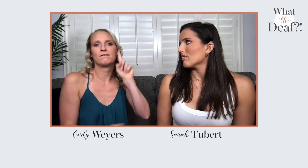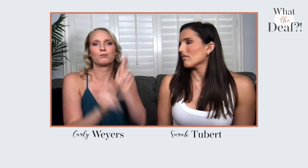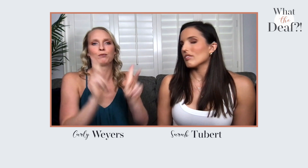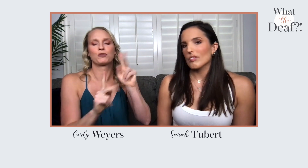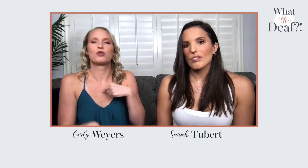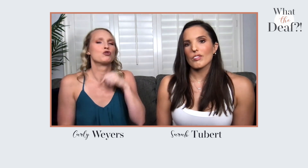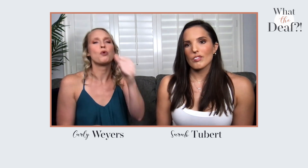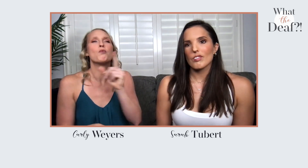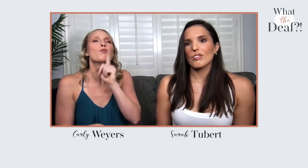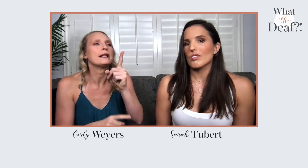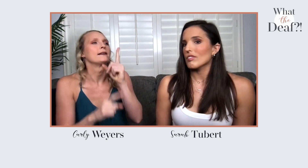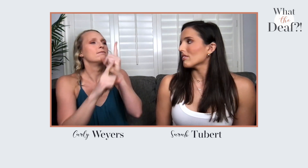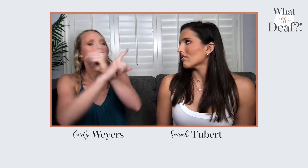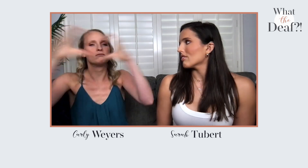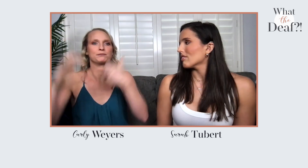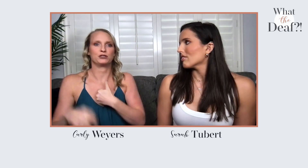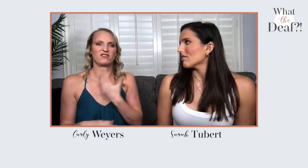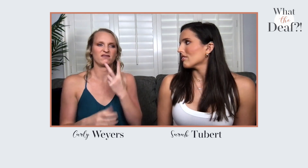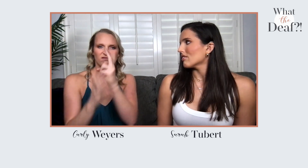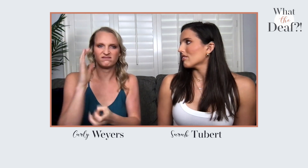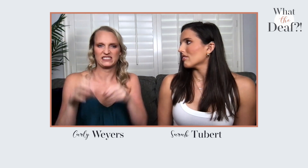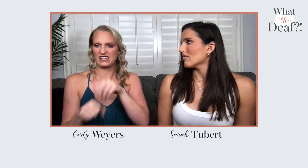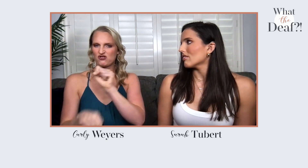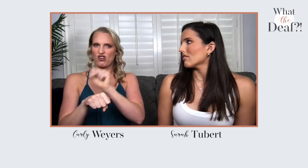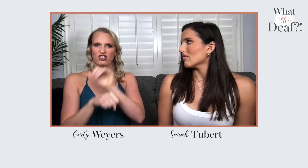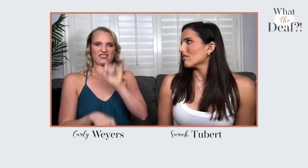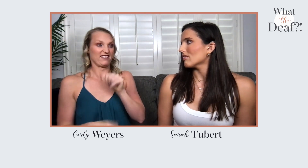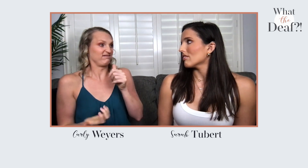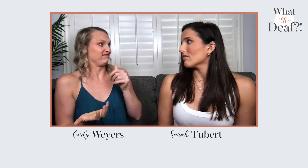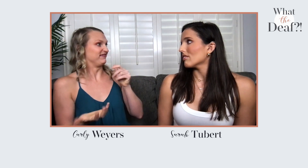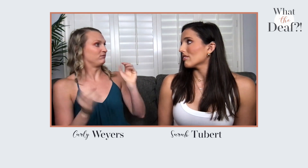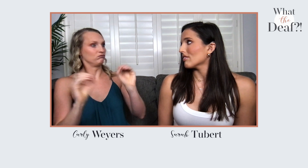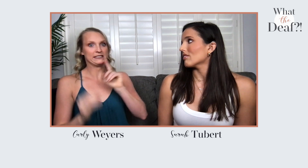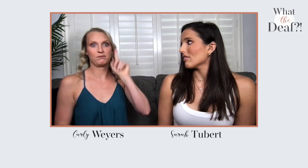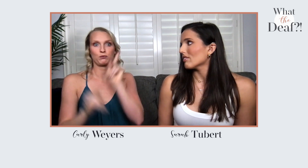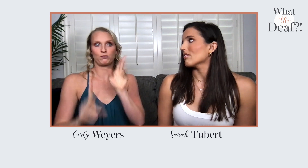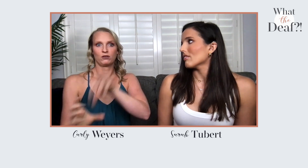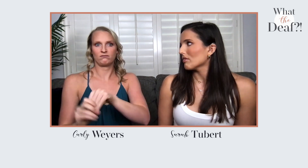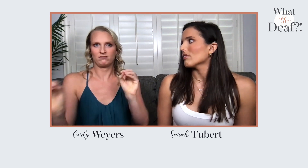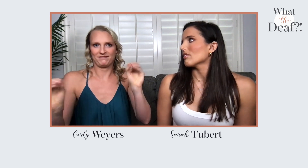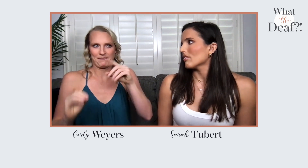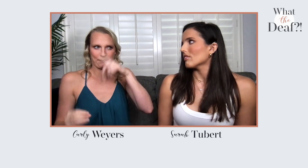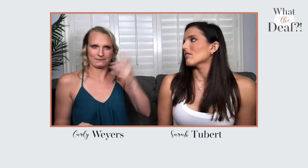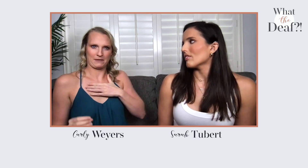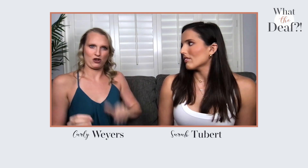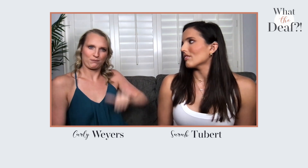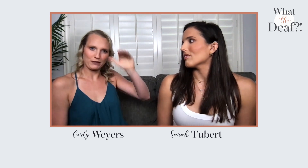I never really saw myself getting into a career field that did not involve the Deaf community because that's my upbringing.